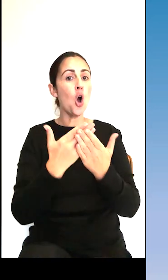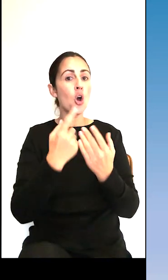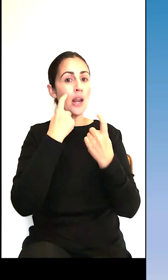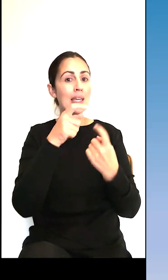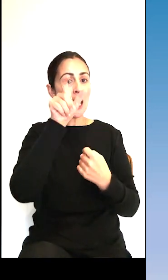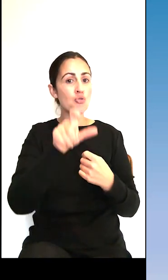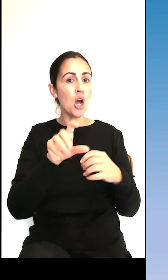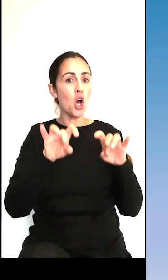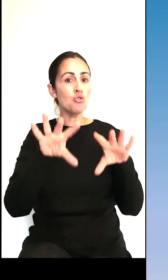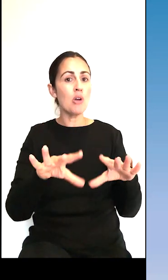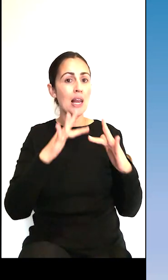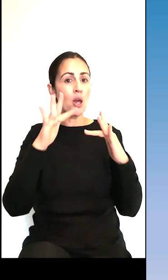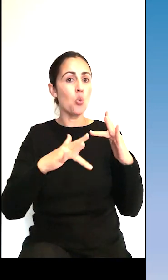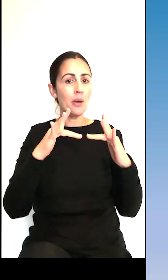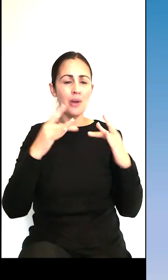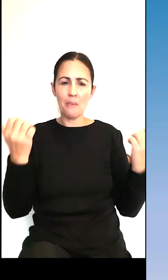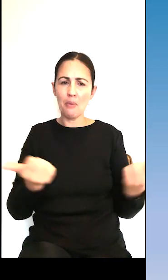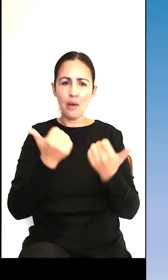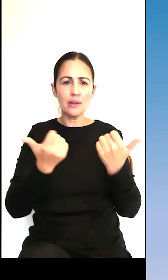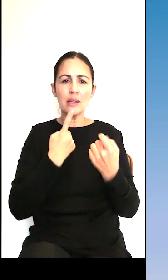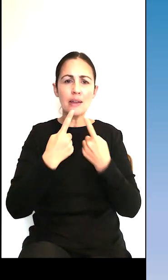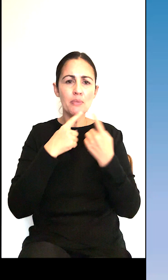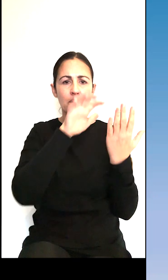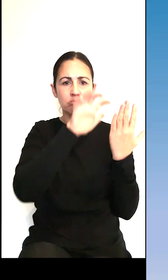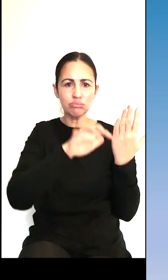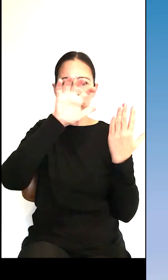information about authorised representatives and nominated representatives,